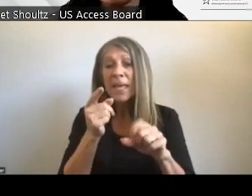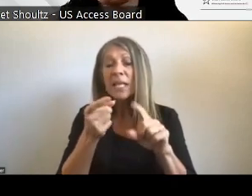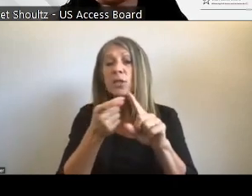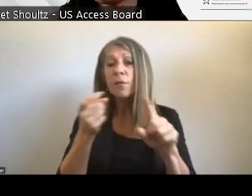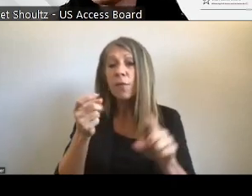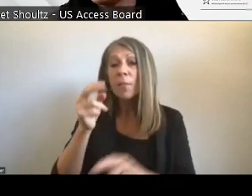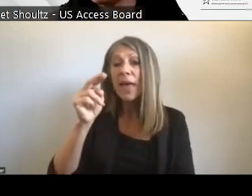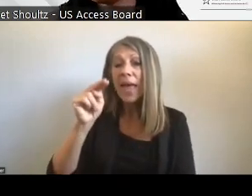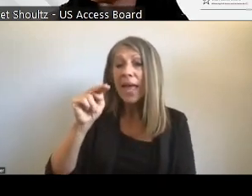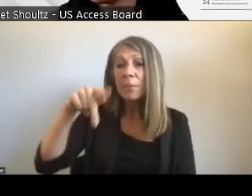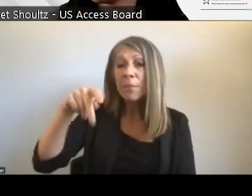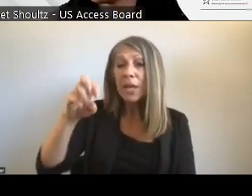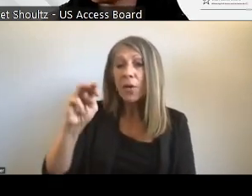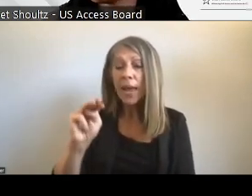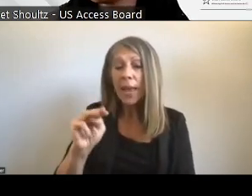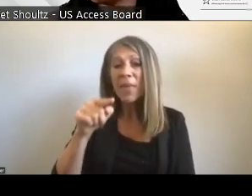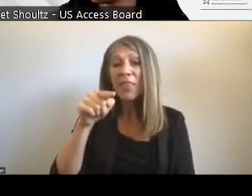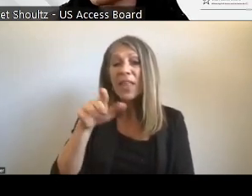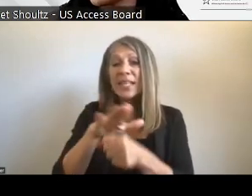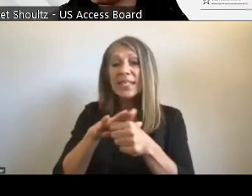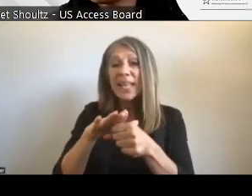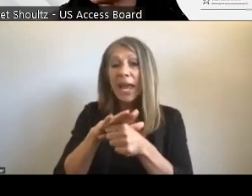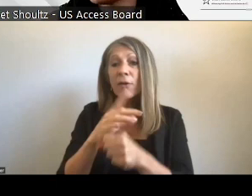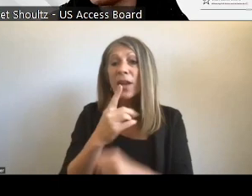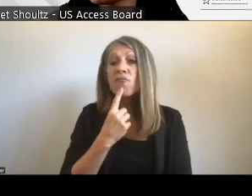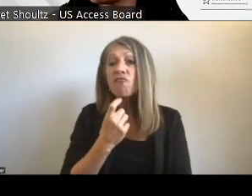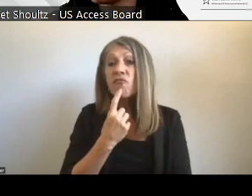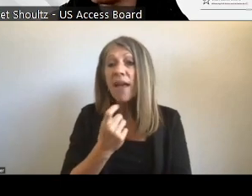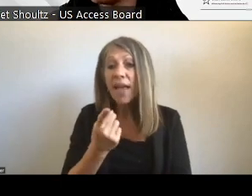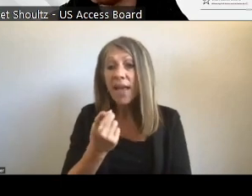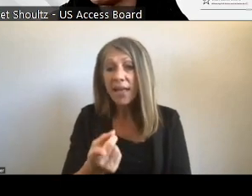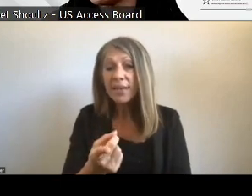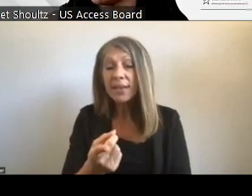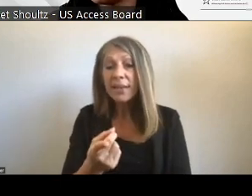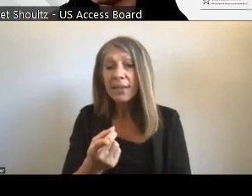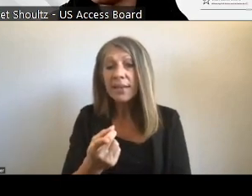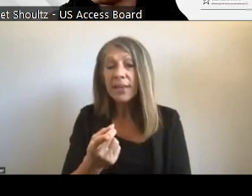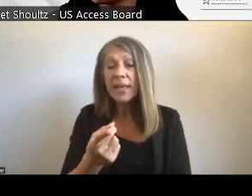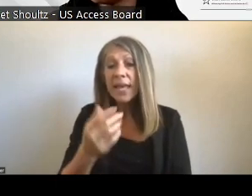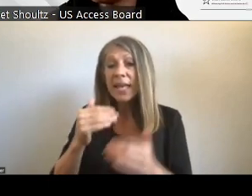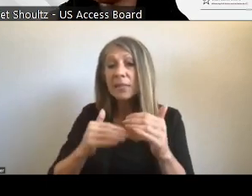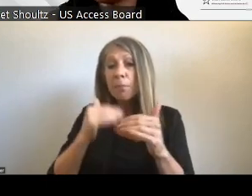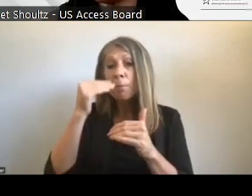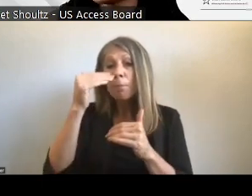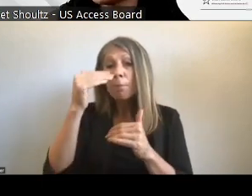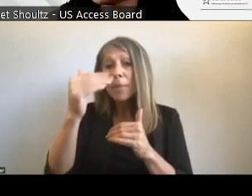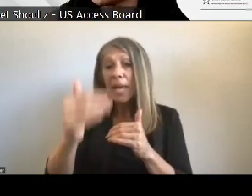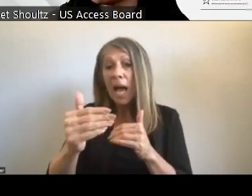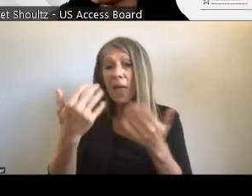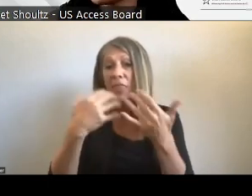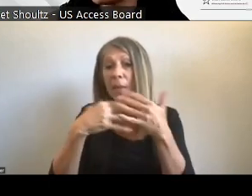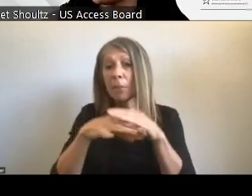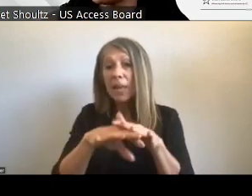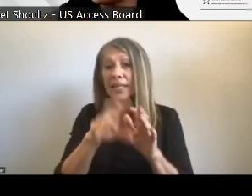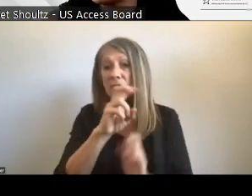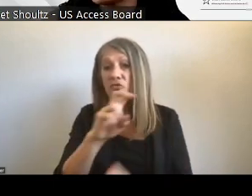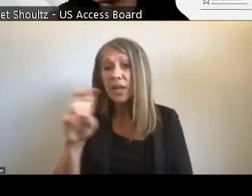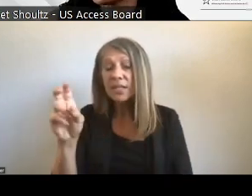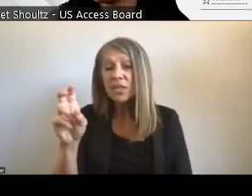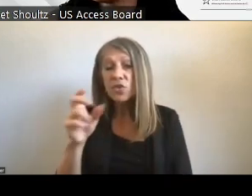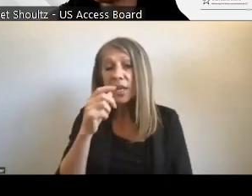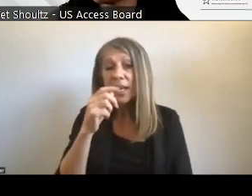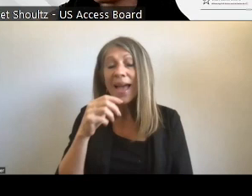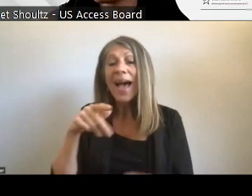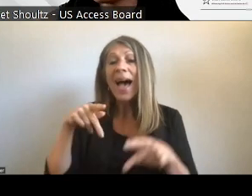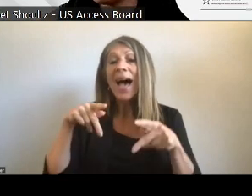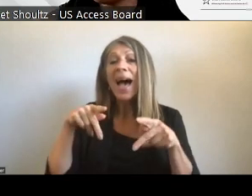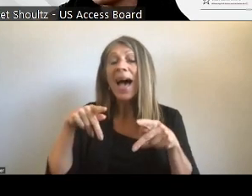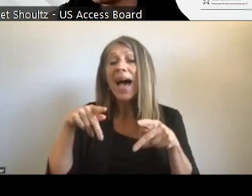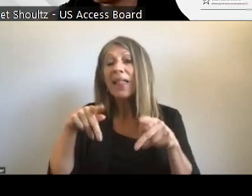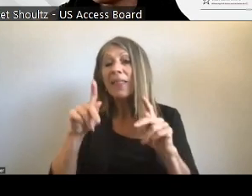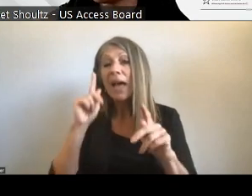NPRM, this area in red, which has basically beyond the blended transition, allows for a pedestrian